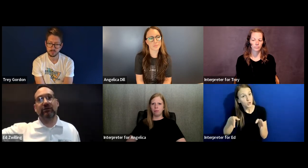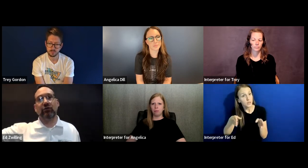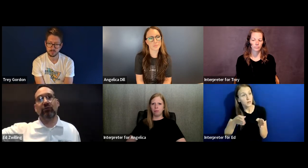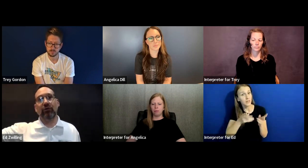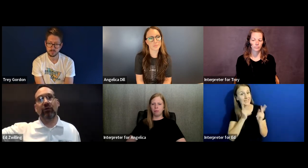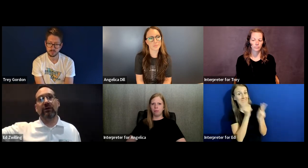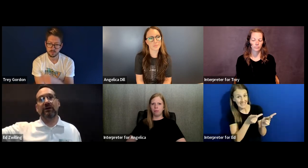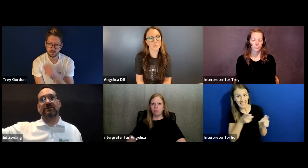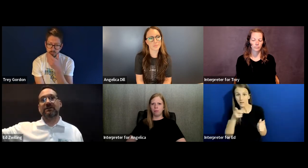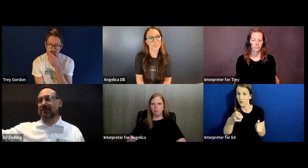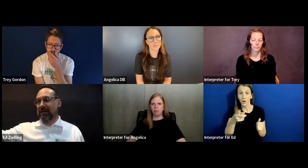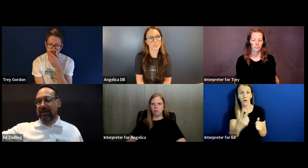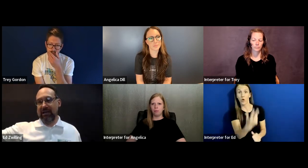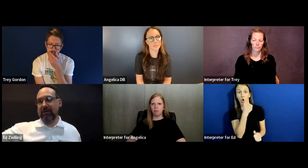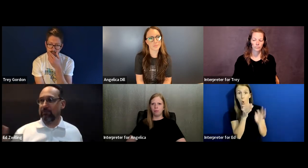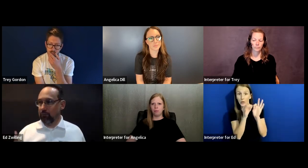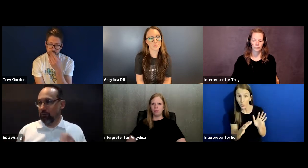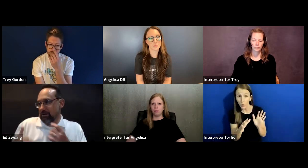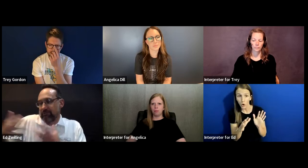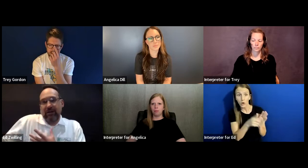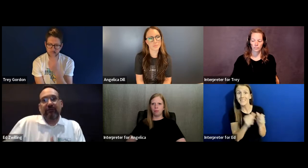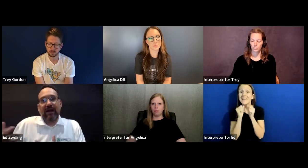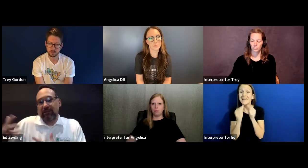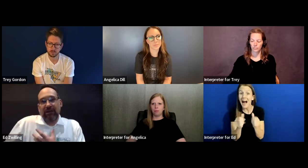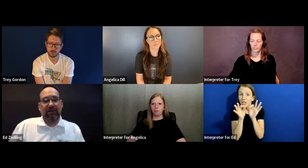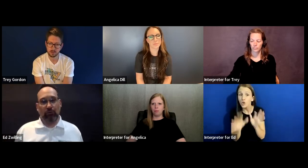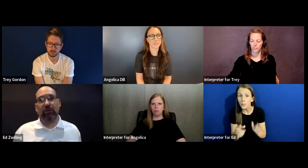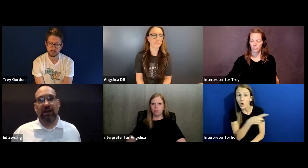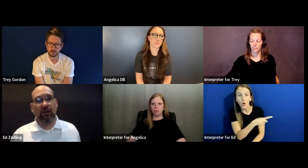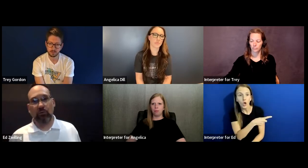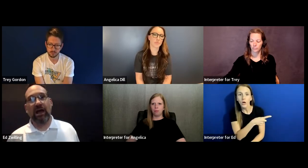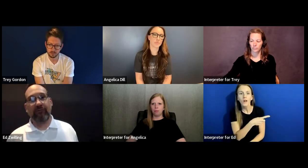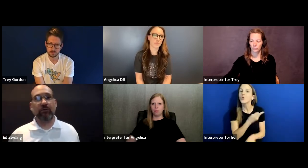interpreter such that they can't really convey the fact that they need a root canal or what have you